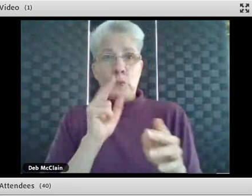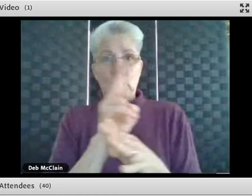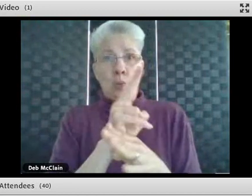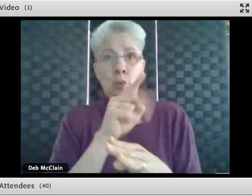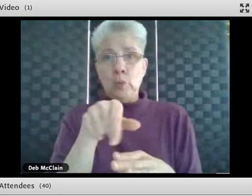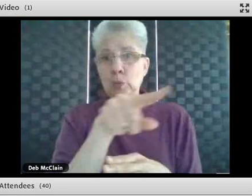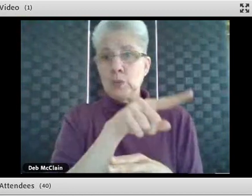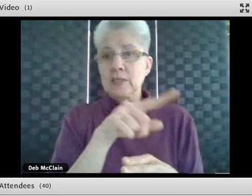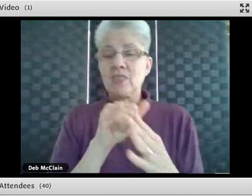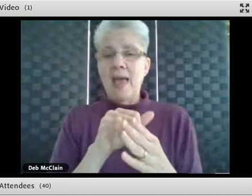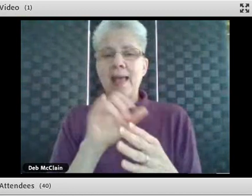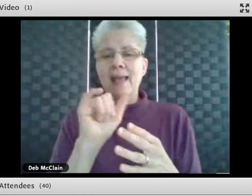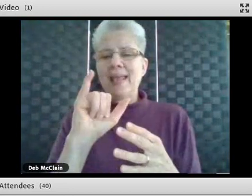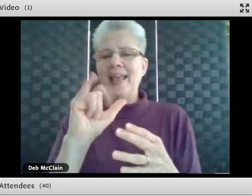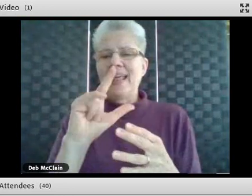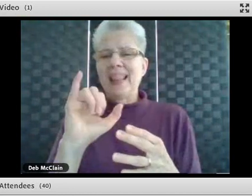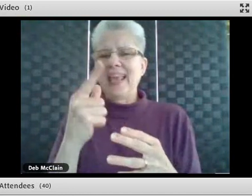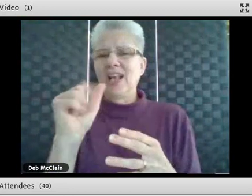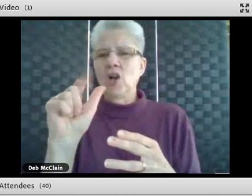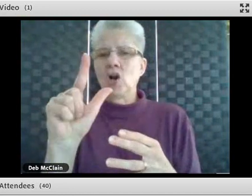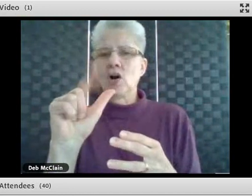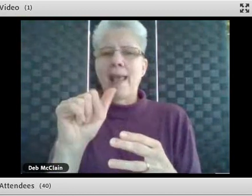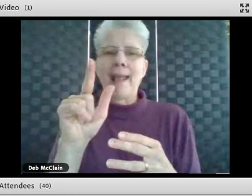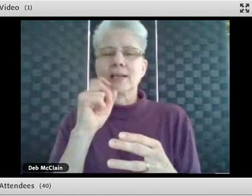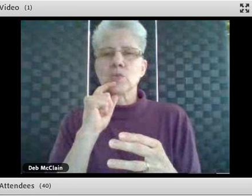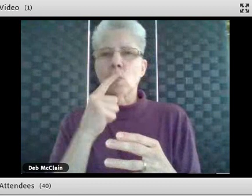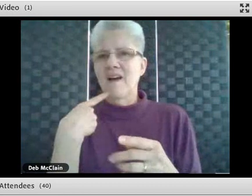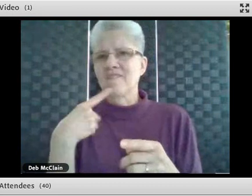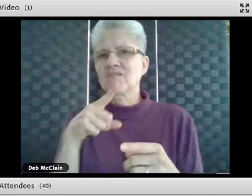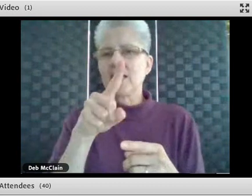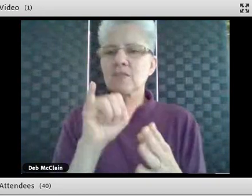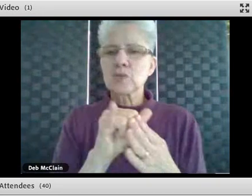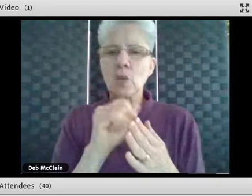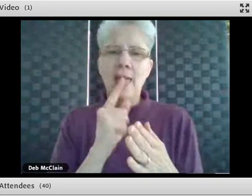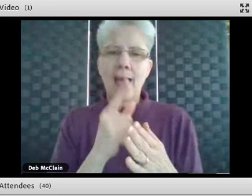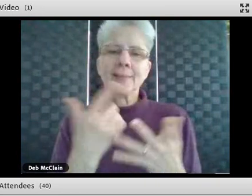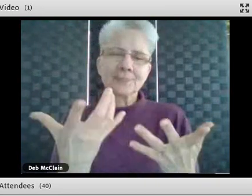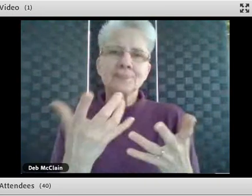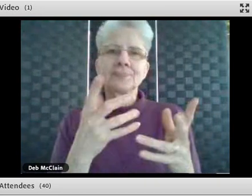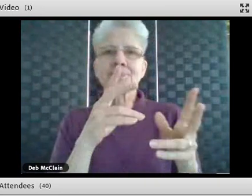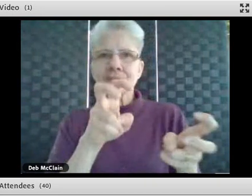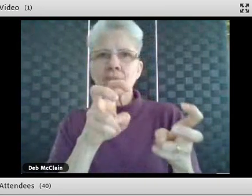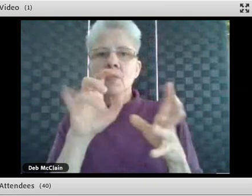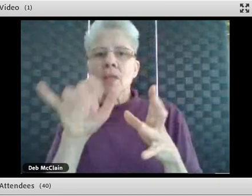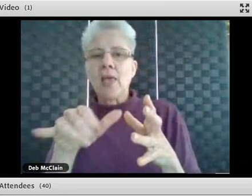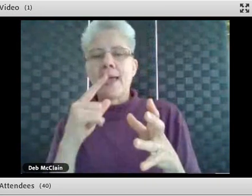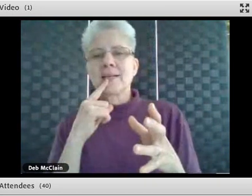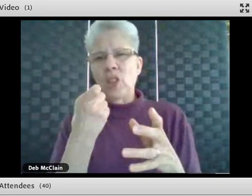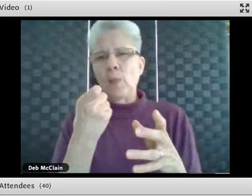that "illegal aliens" was offensive. So that comes up a bit when discussing